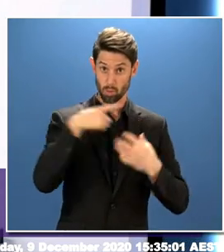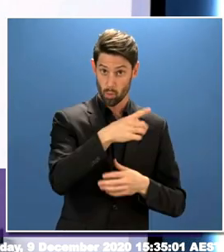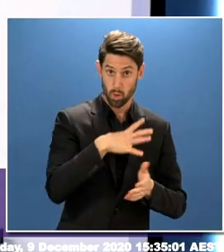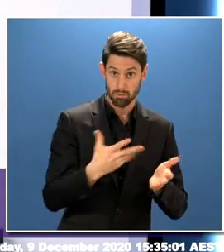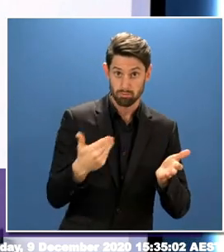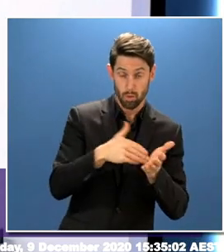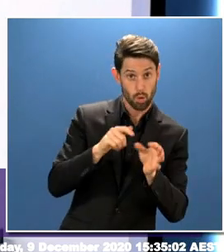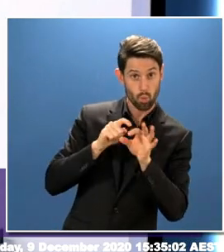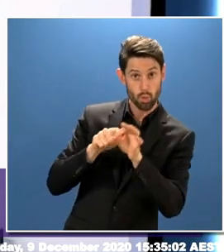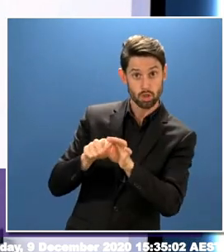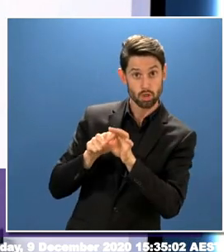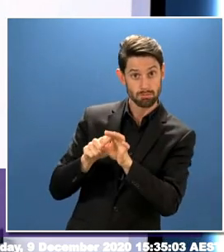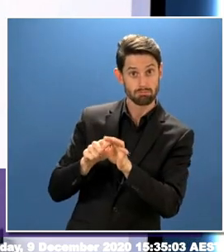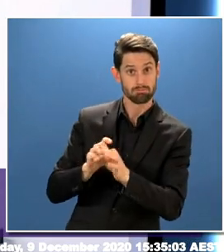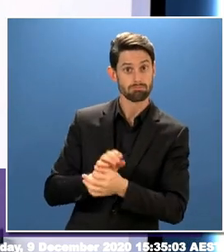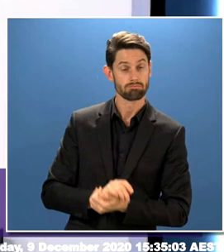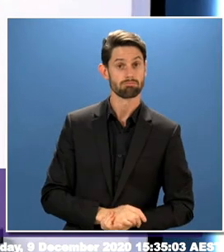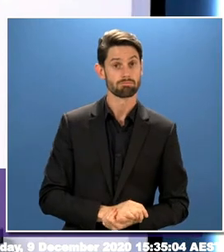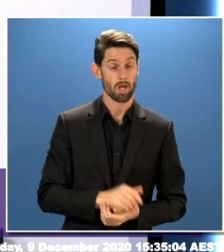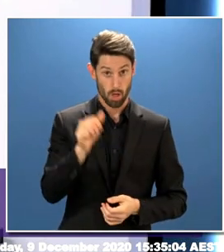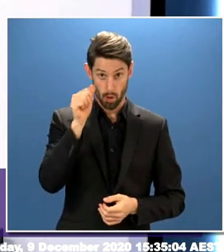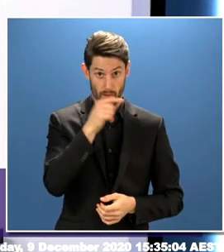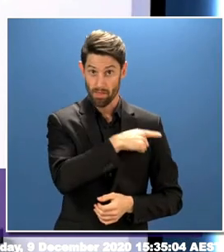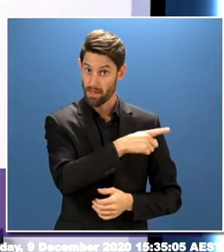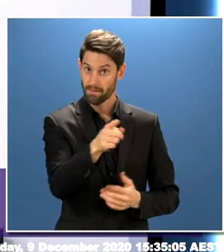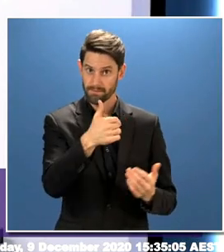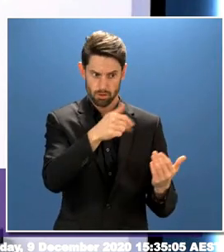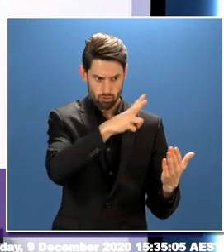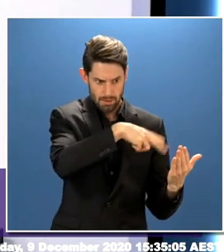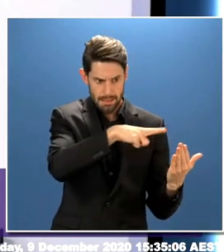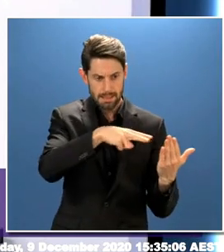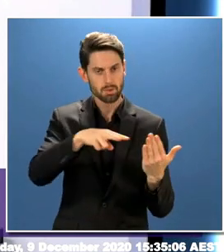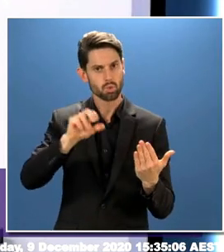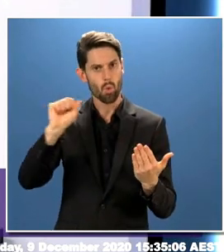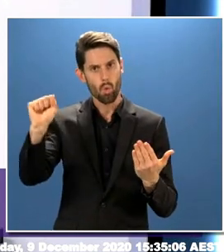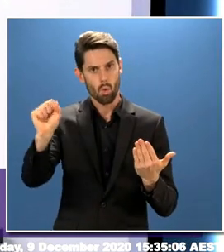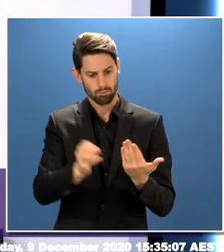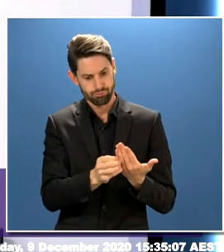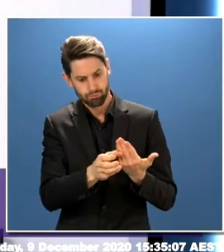I know that the commissioners have also read the articles accompanying the outline of evidence.